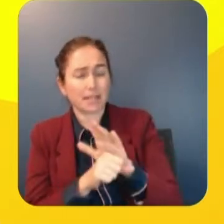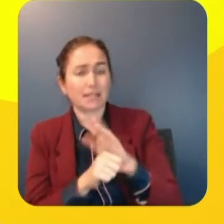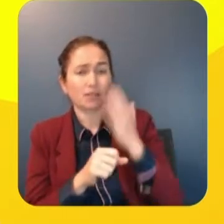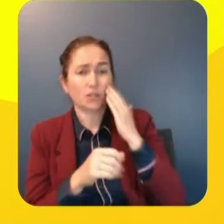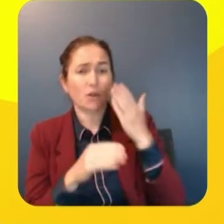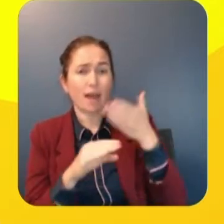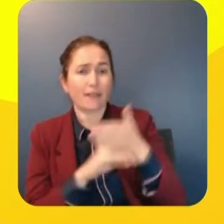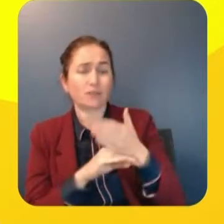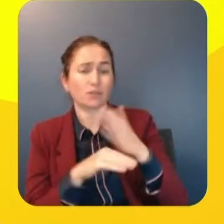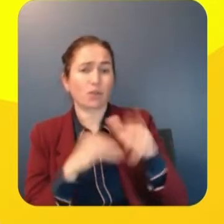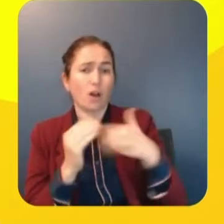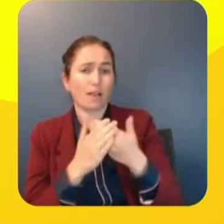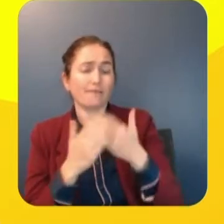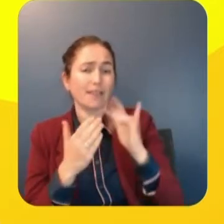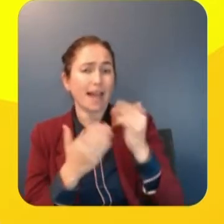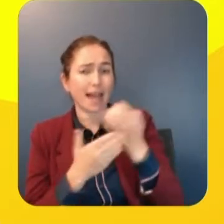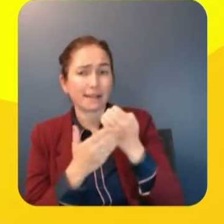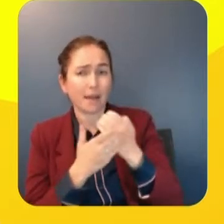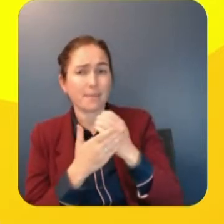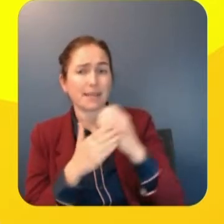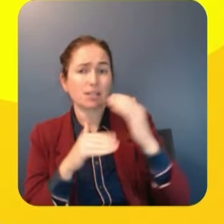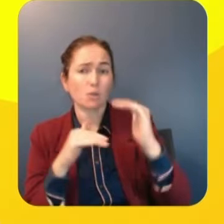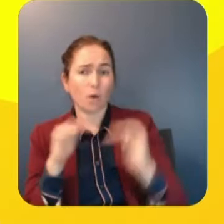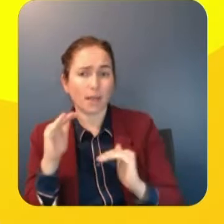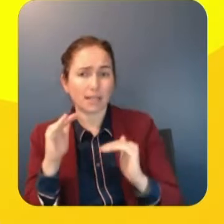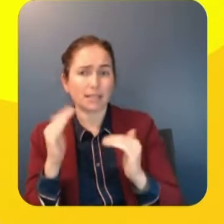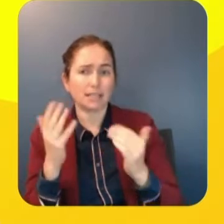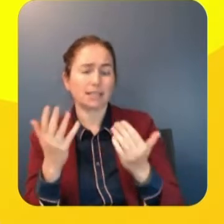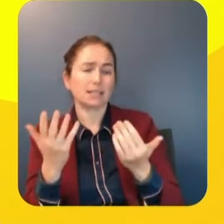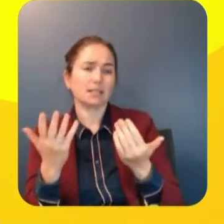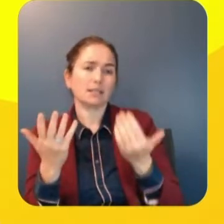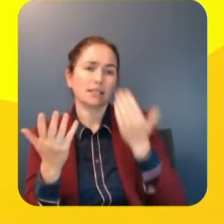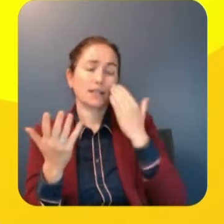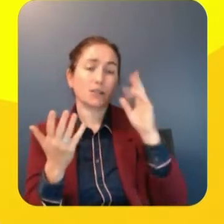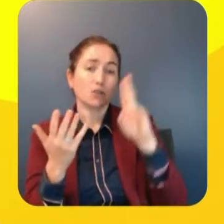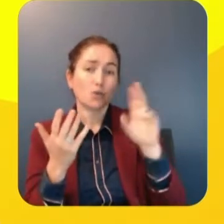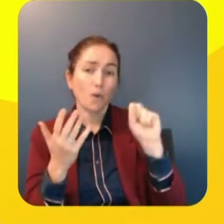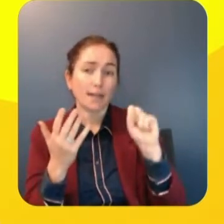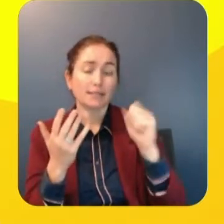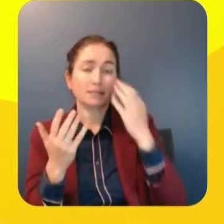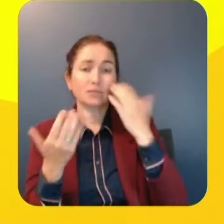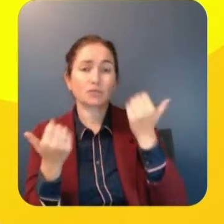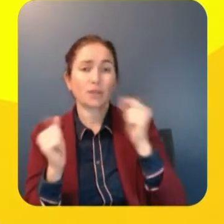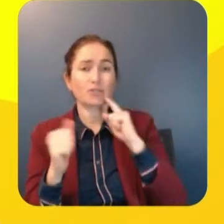economic inequality in the US and trying to close the racial wealth gap.